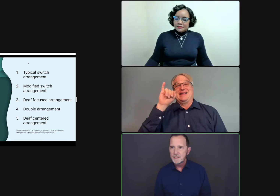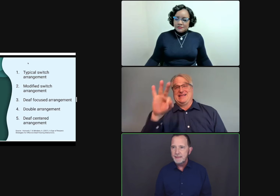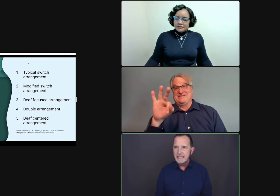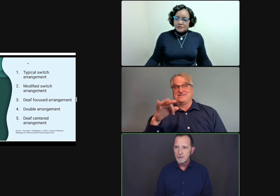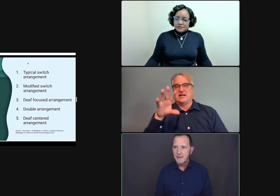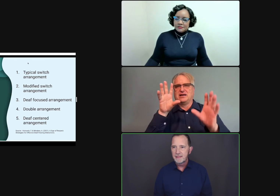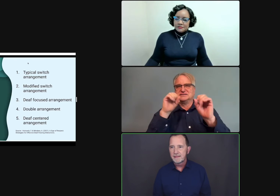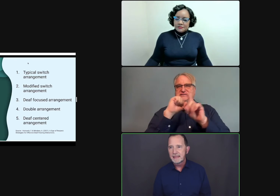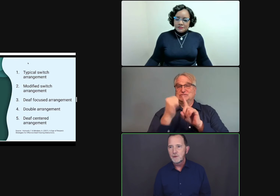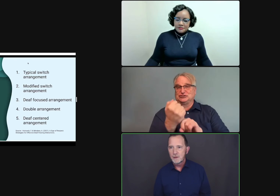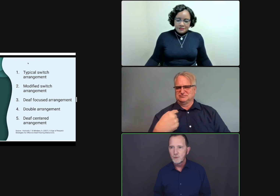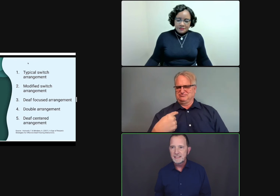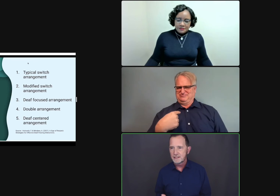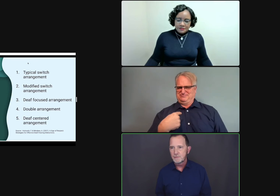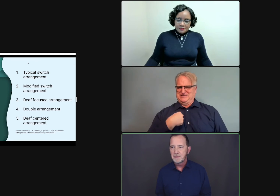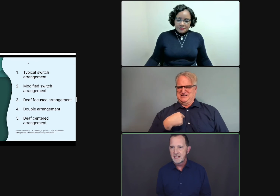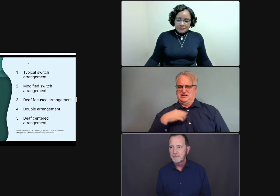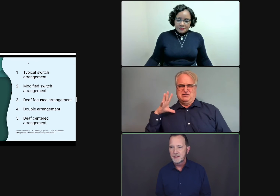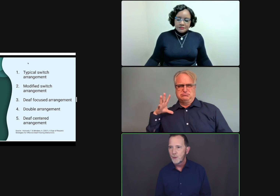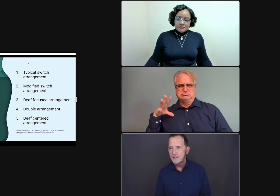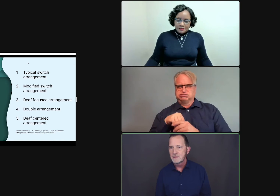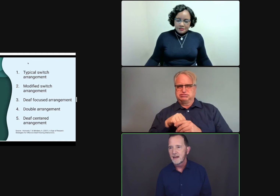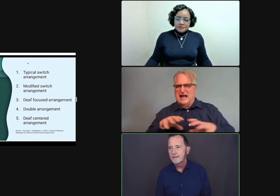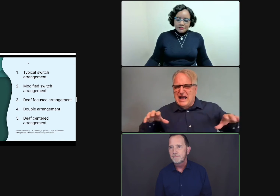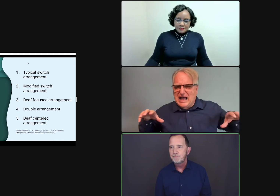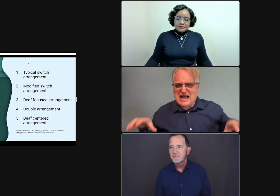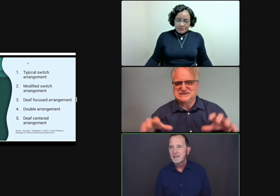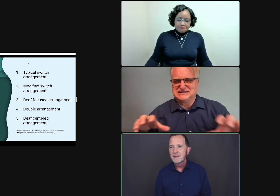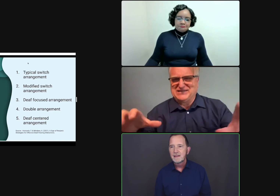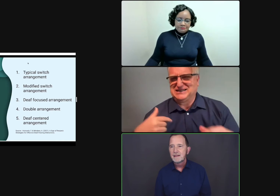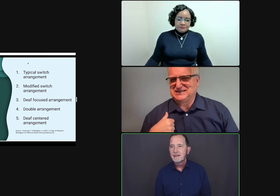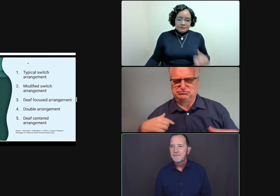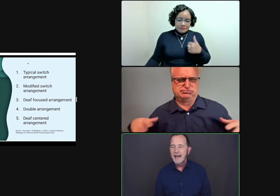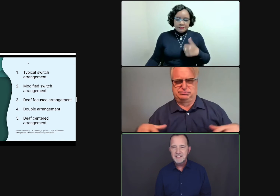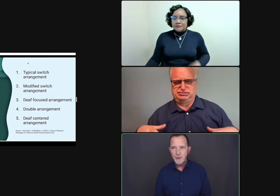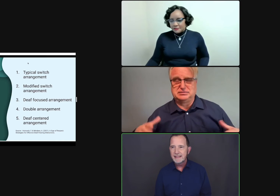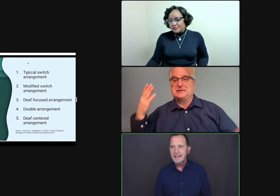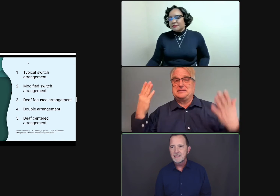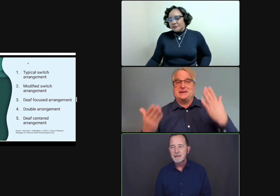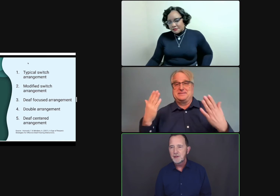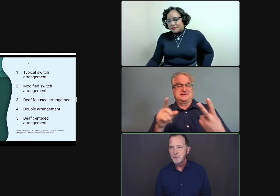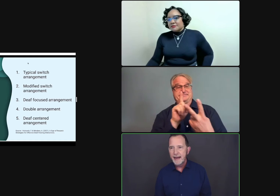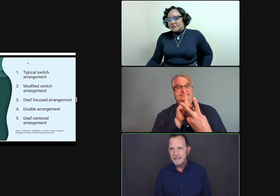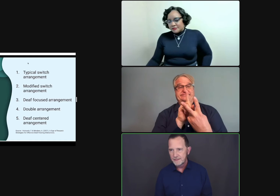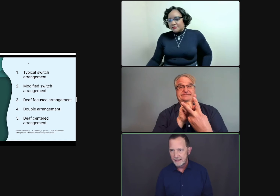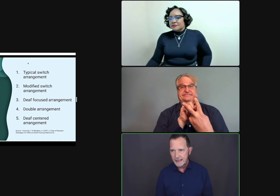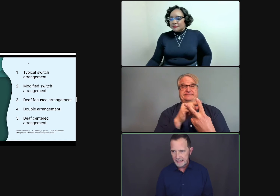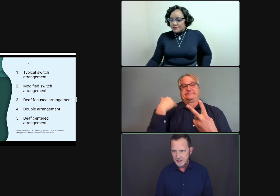speaking rather than thinking you could only just represent it by the way that you sign. That's a way that gets me much more actively engaged.